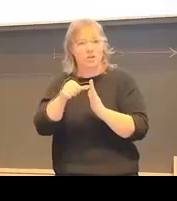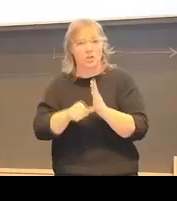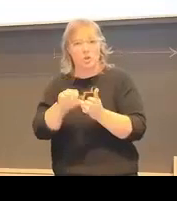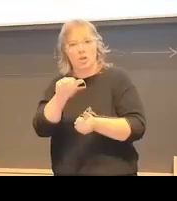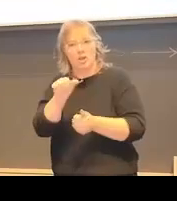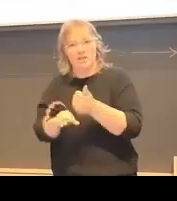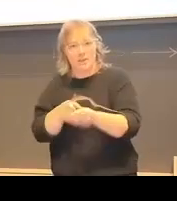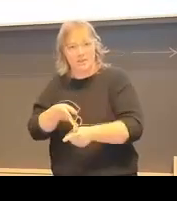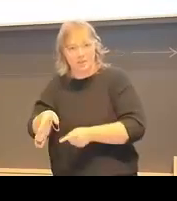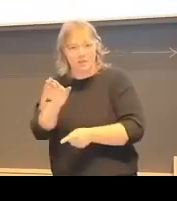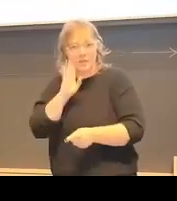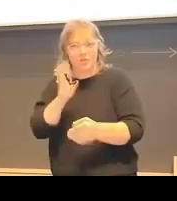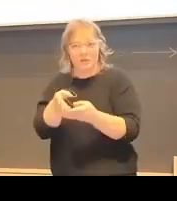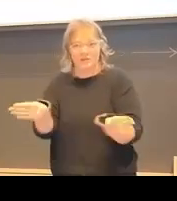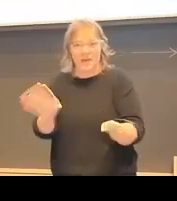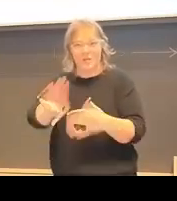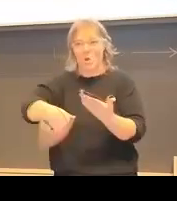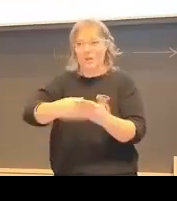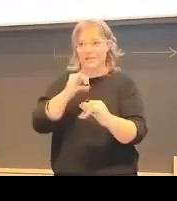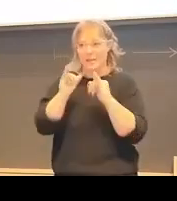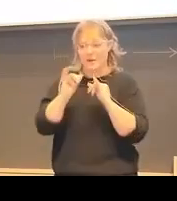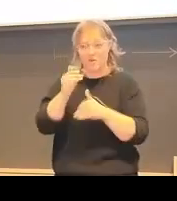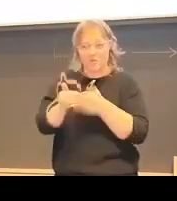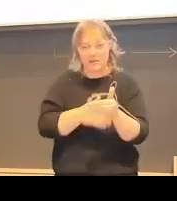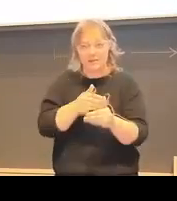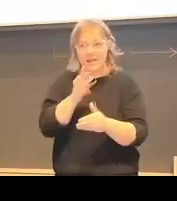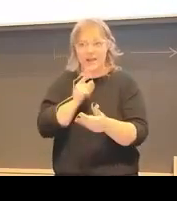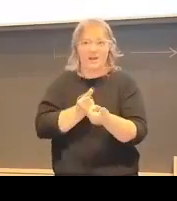their holistic interview process and as part of this directly support a group interview process